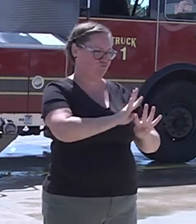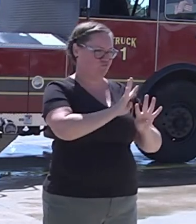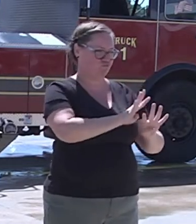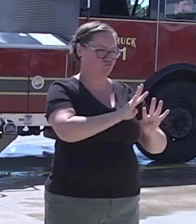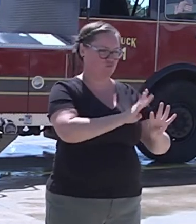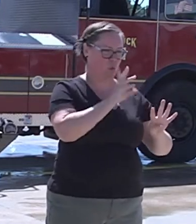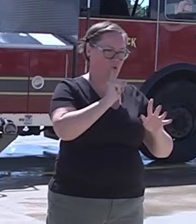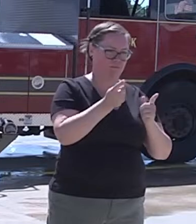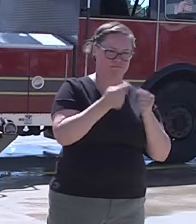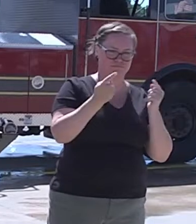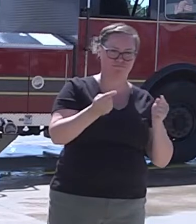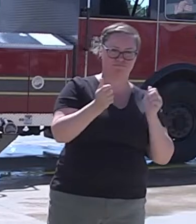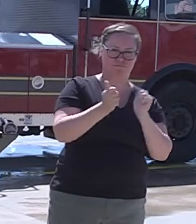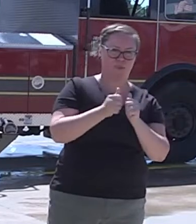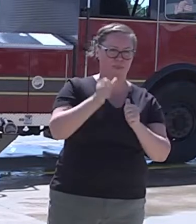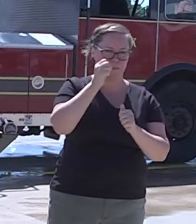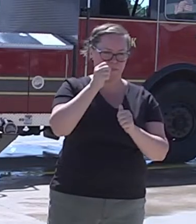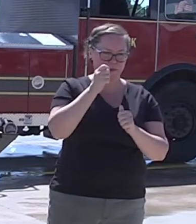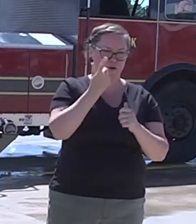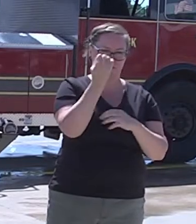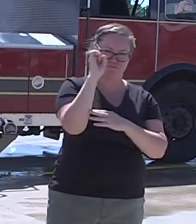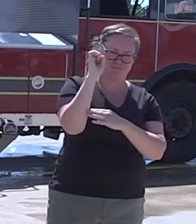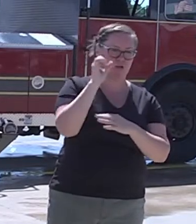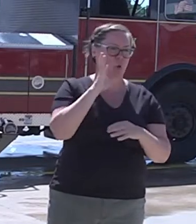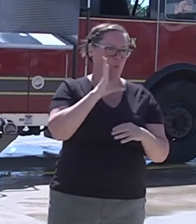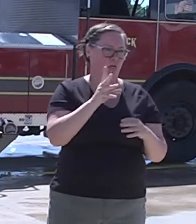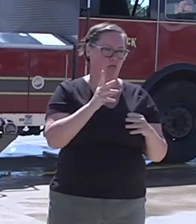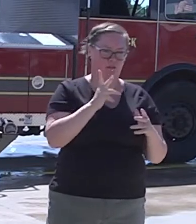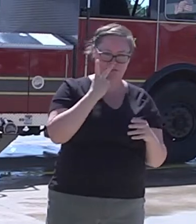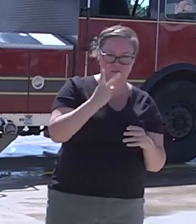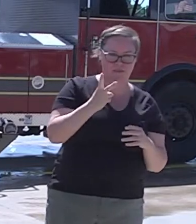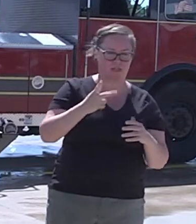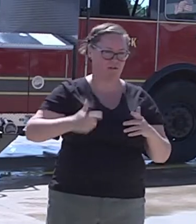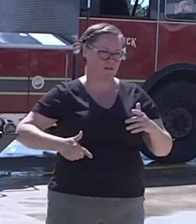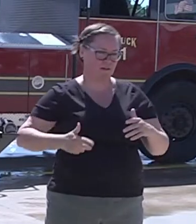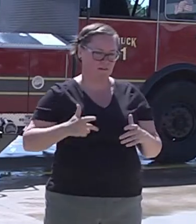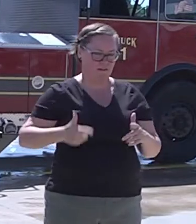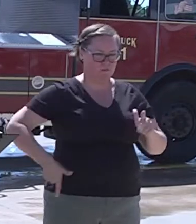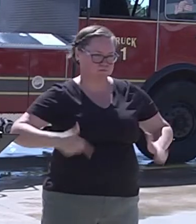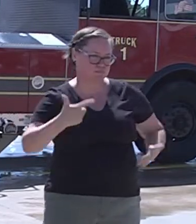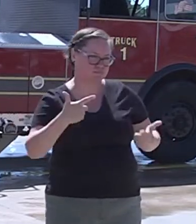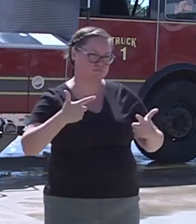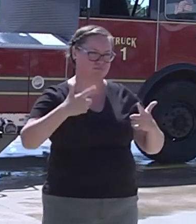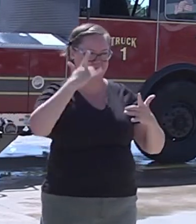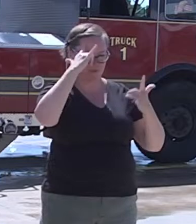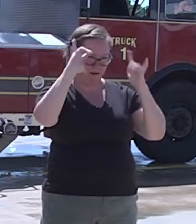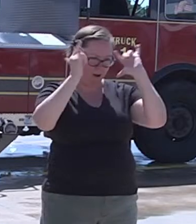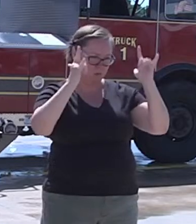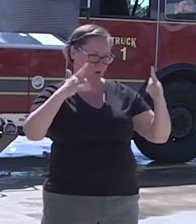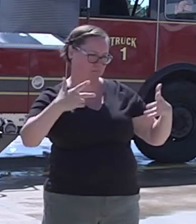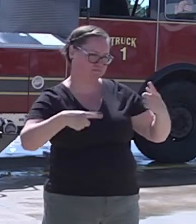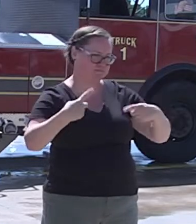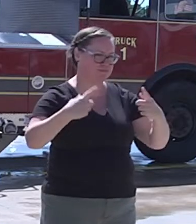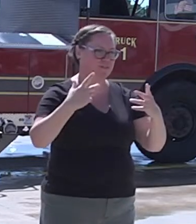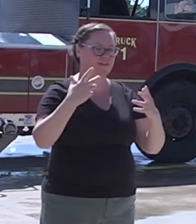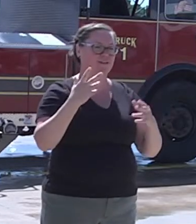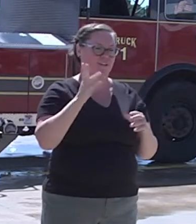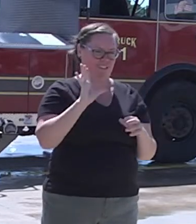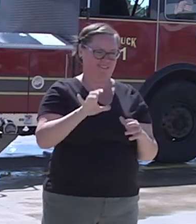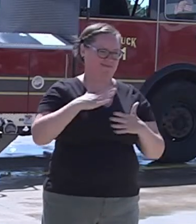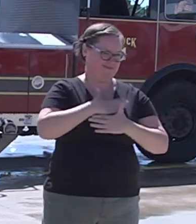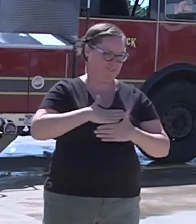fight enjoy performances and really just come out and enjoy the old cow toown Museum again it